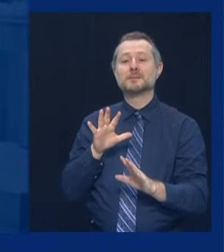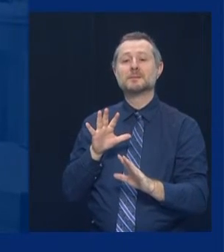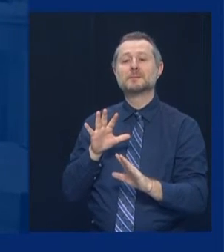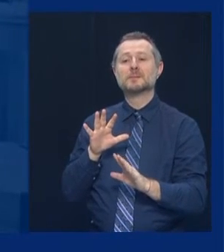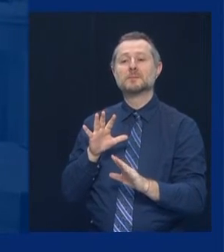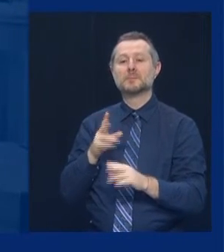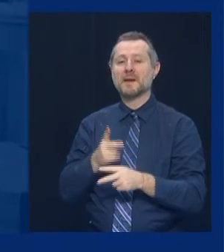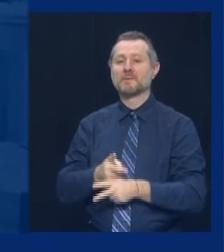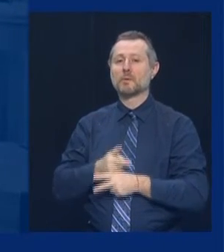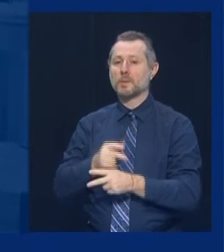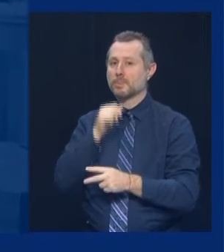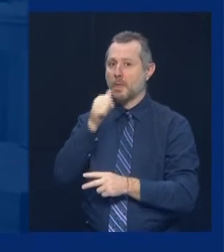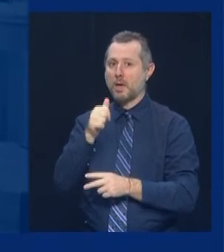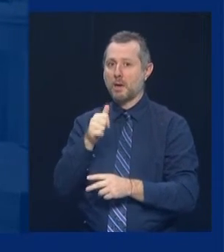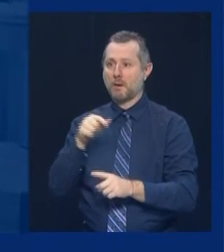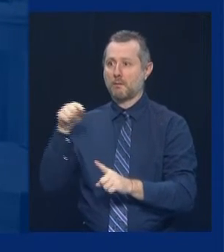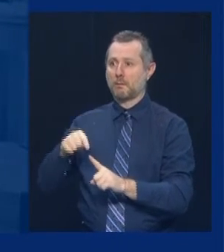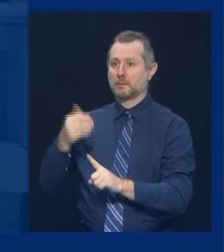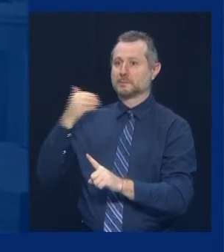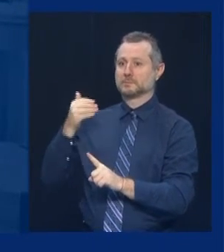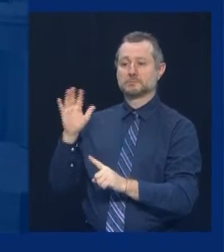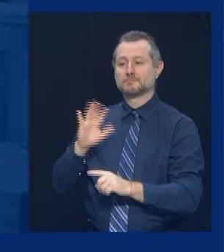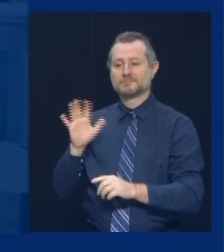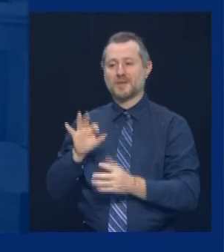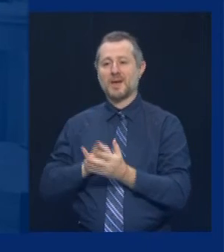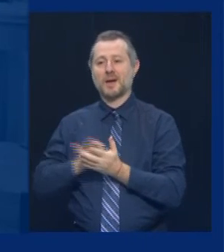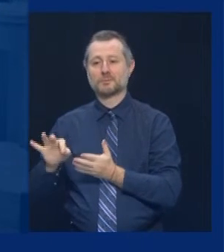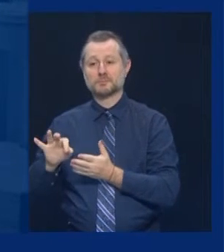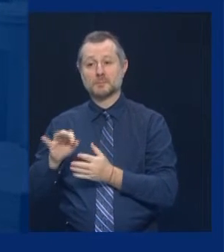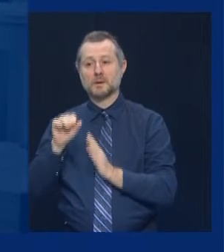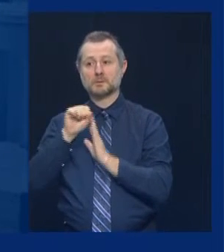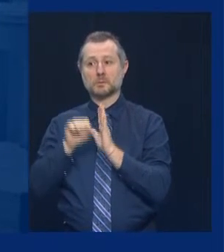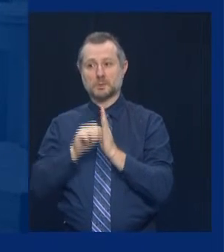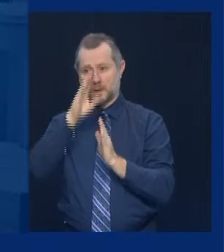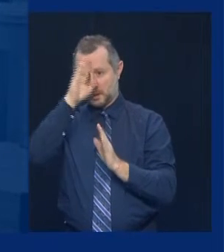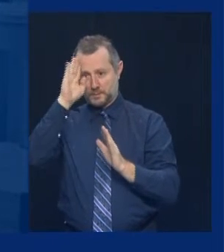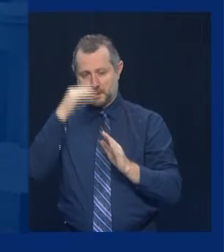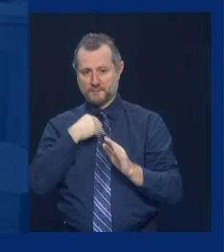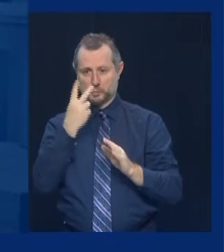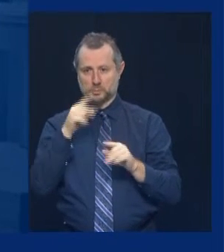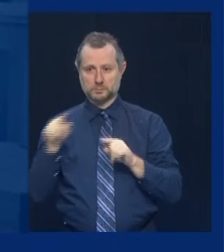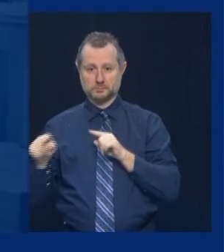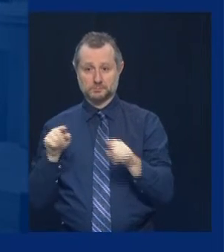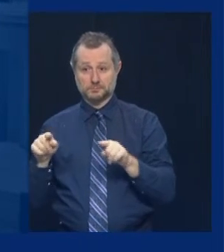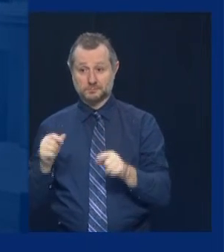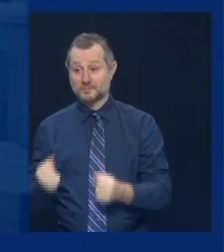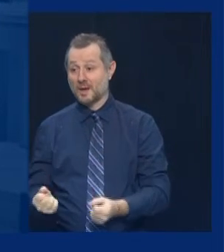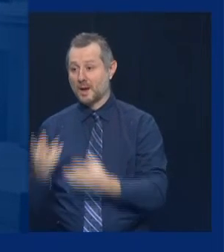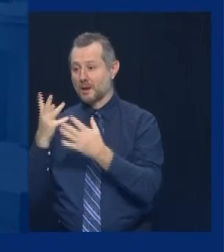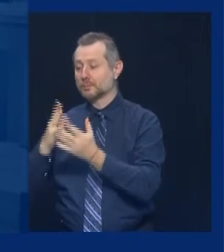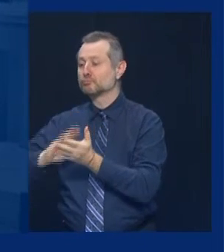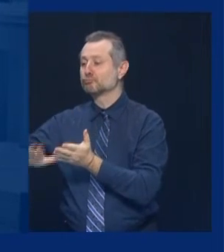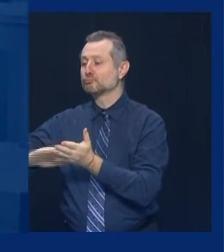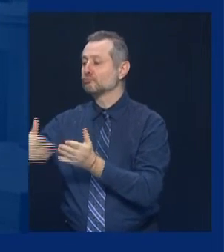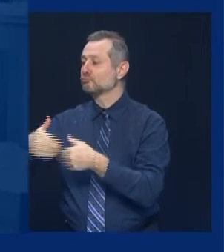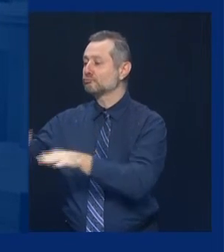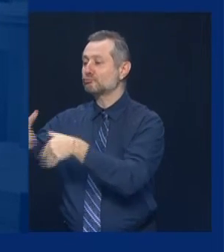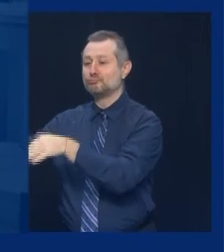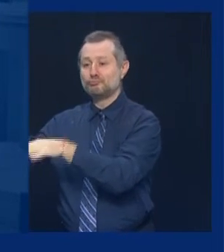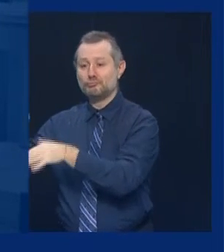I SAY OFTEN THESE ARE WEEKEND NUMBERS, BE CAREFUL ABOUT WEEKEND NUMBERS.